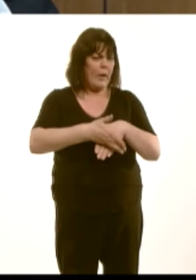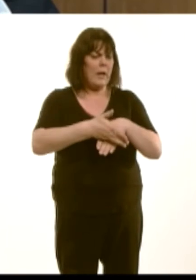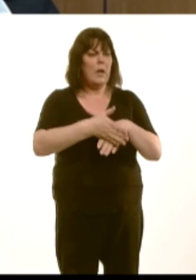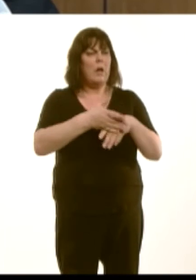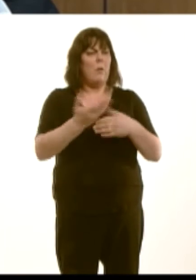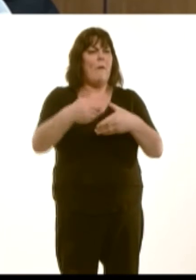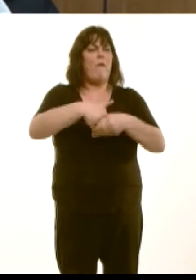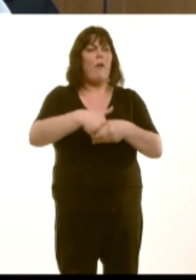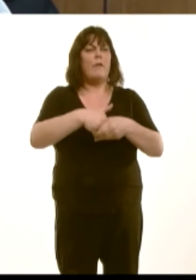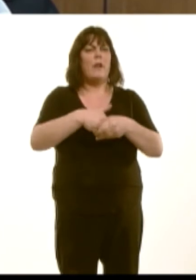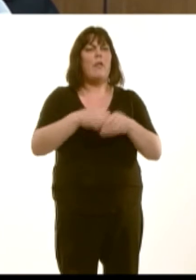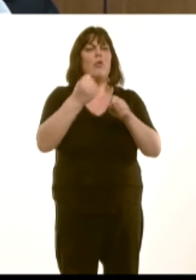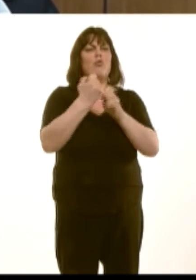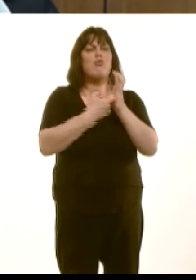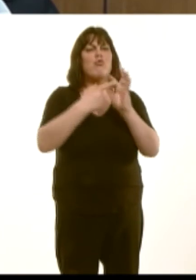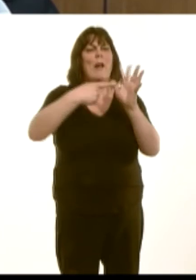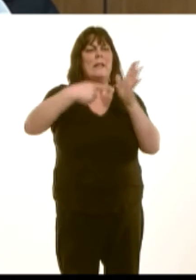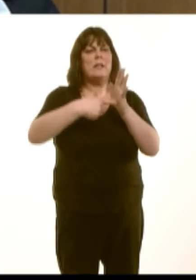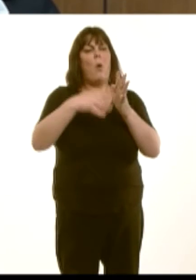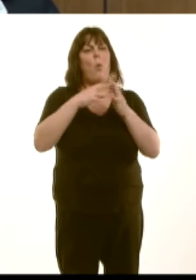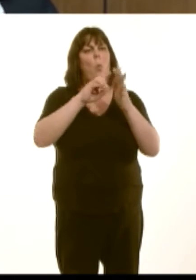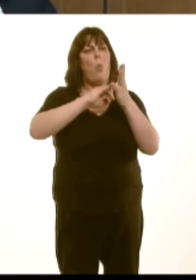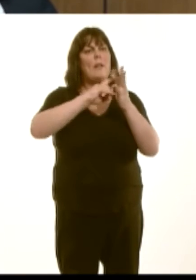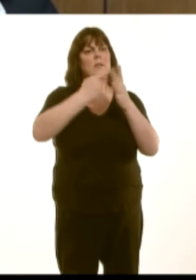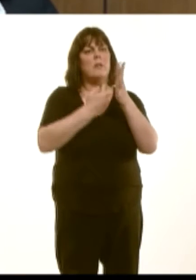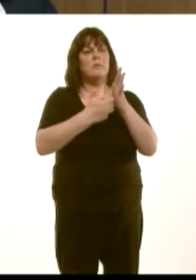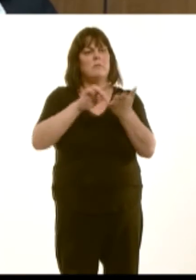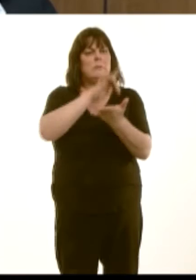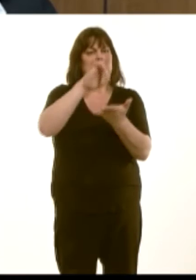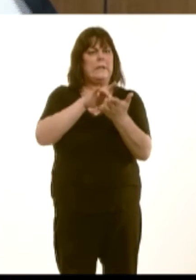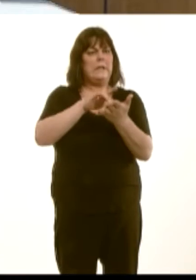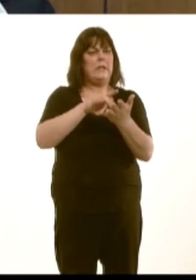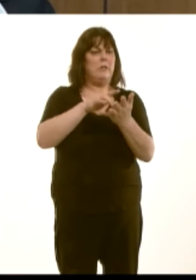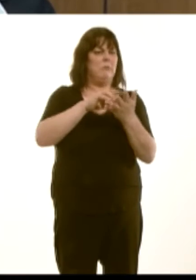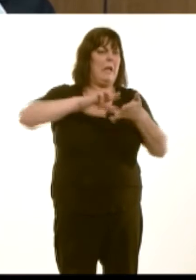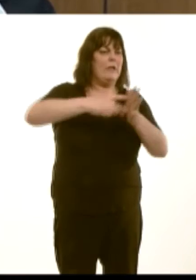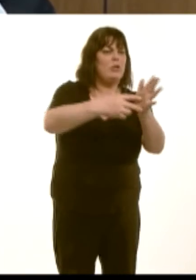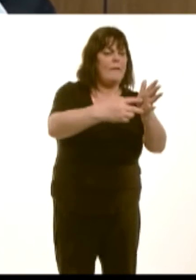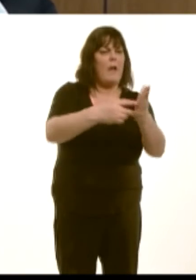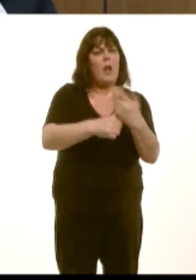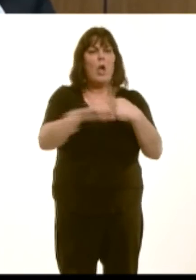and Iím fully confident that Cardiff is well able to work closely with authorities around